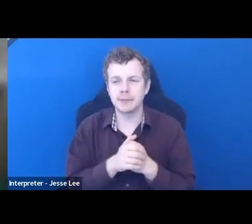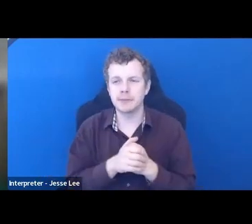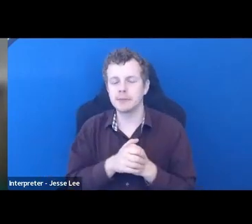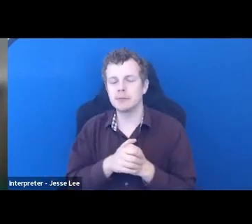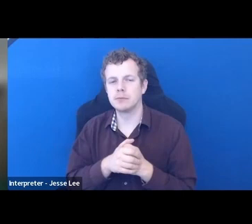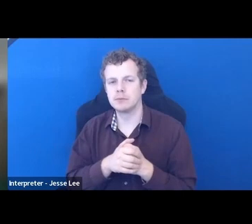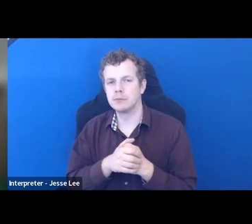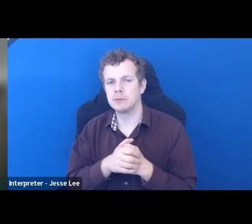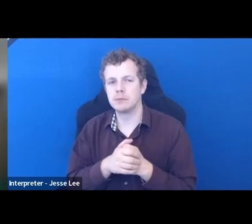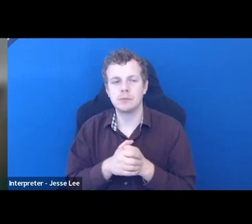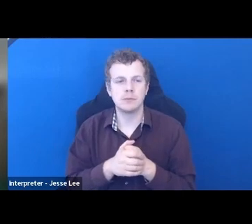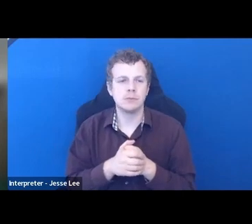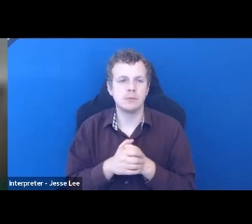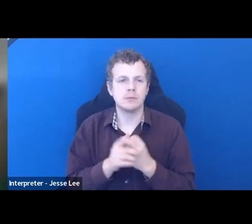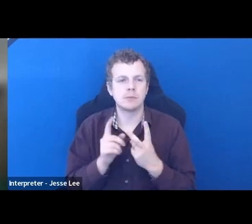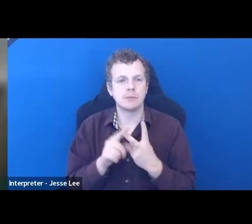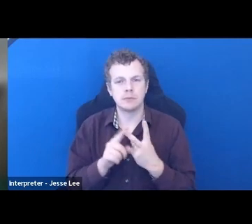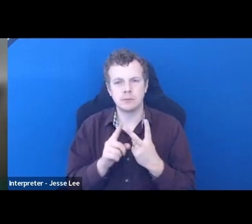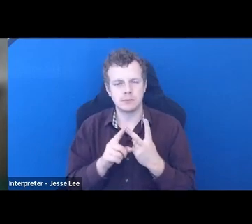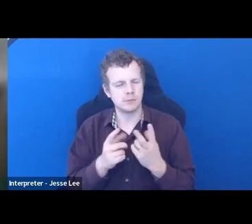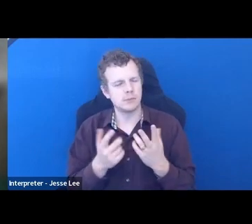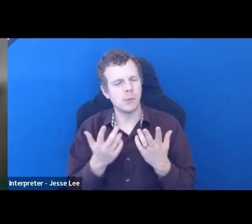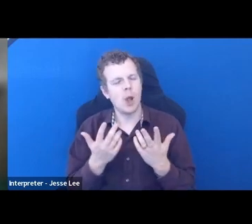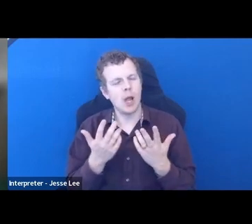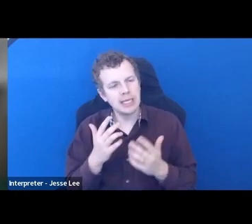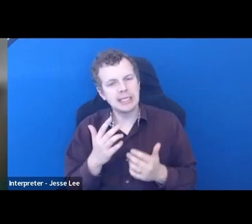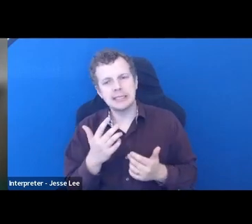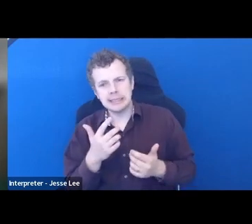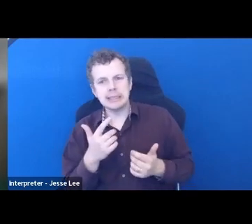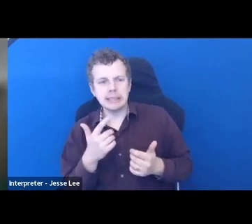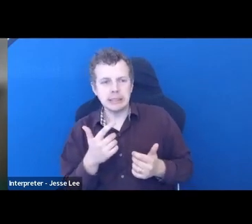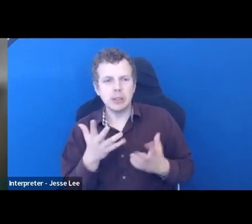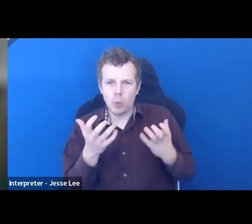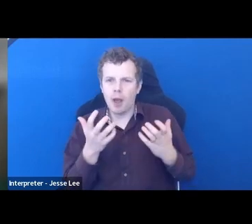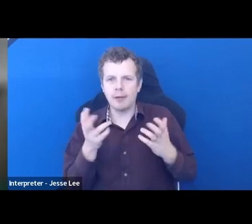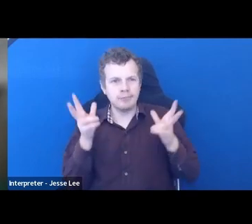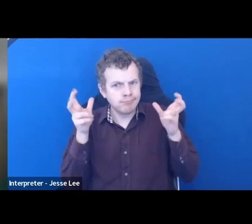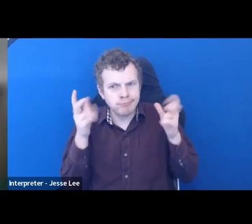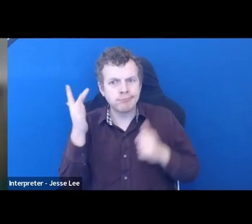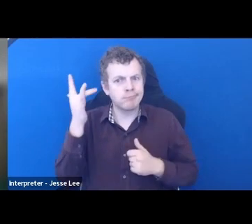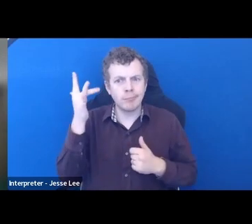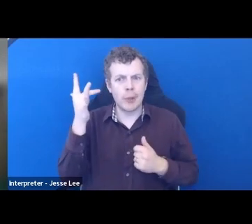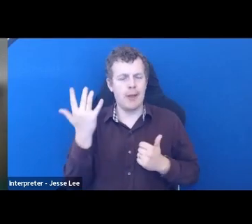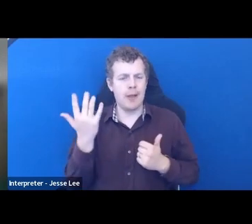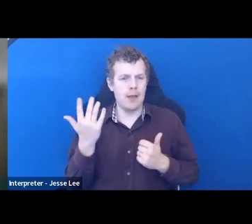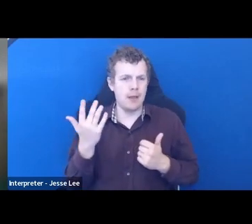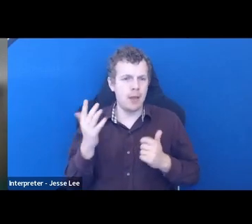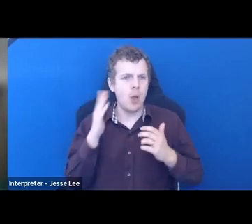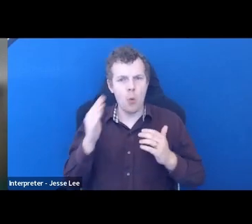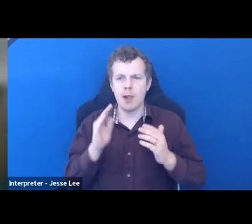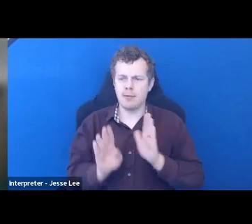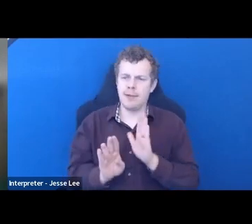to help them achieve age appropriate language outcomes, and a quote under this motivation